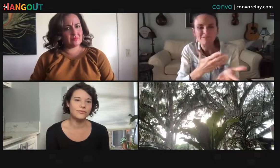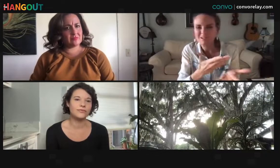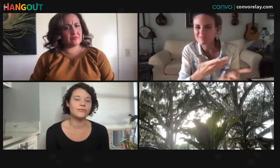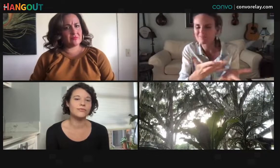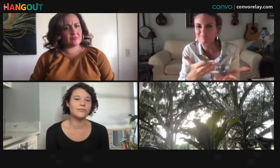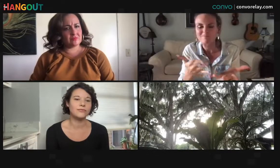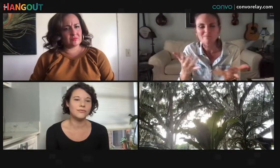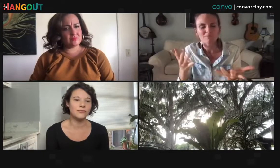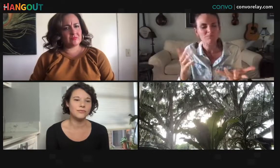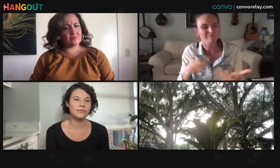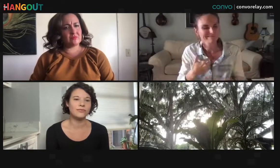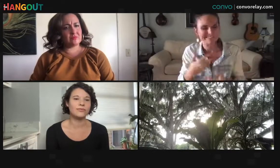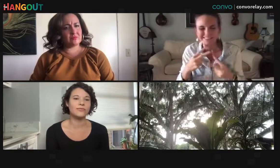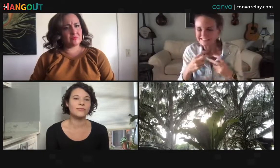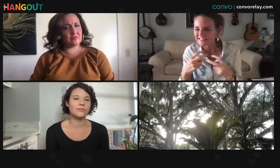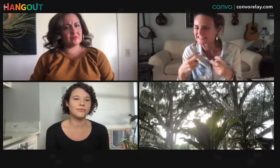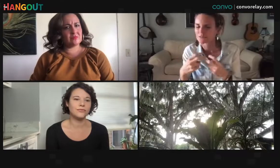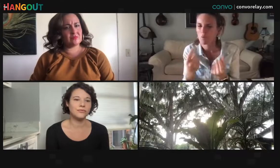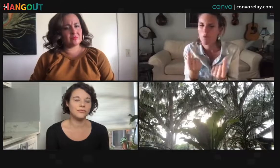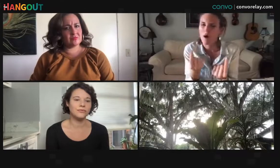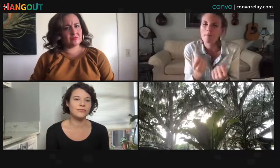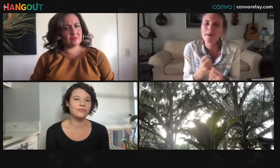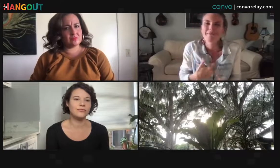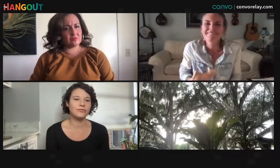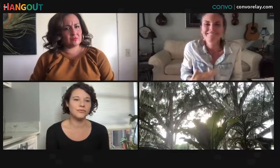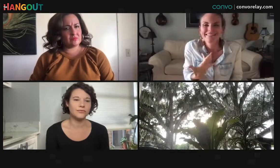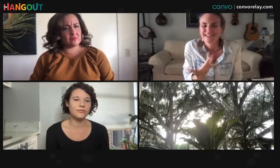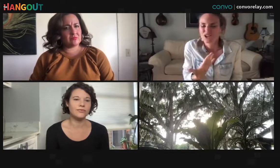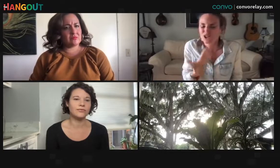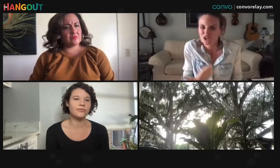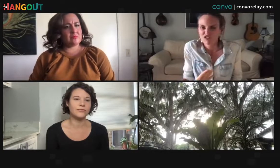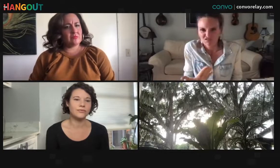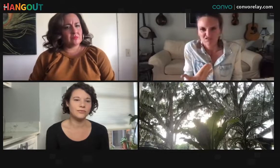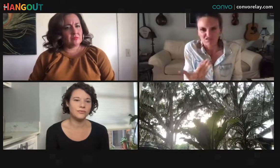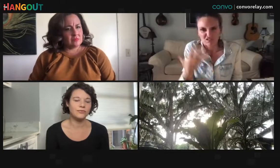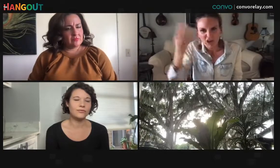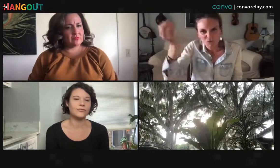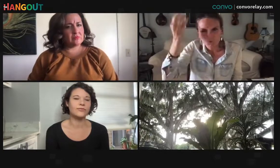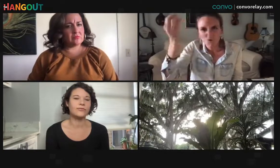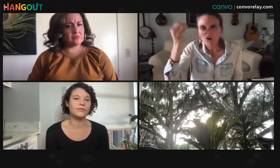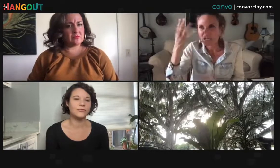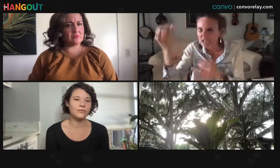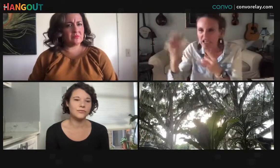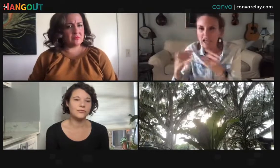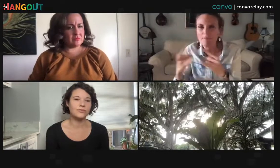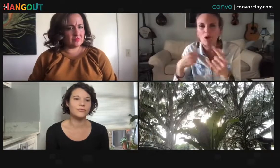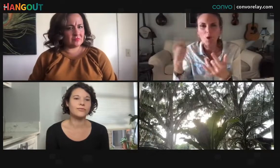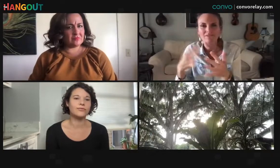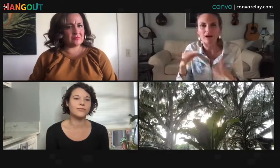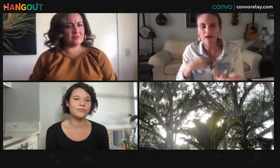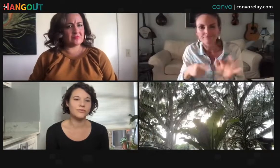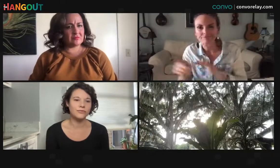therapists deaf therapist hearing therapists and i sat there thinking what is going to make me feel good and being